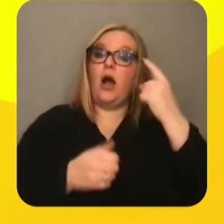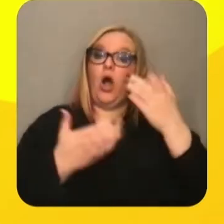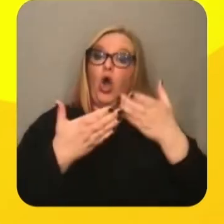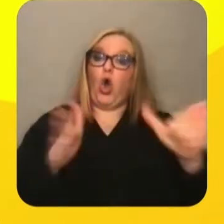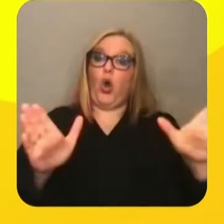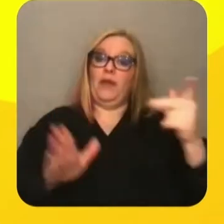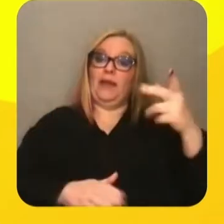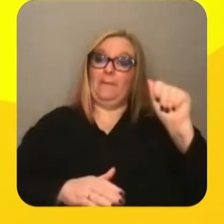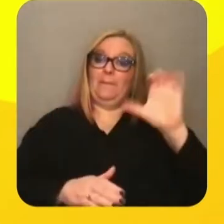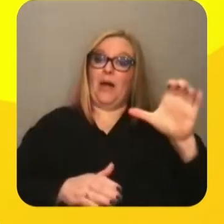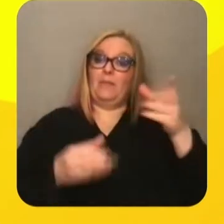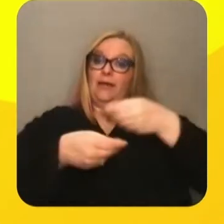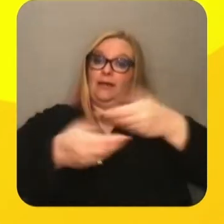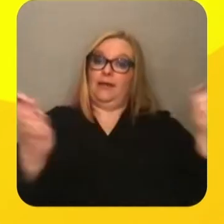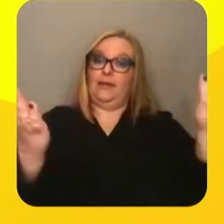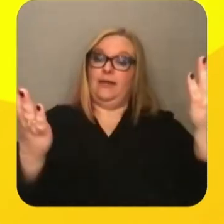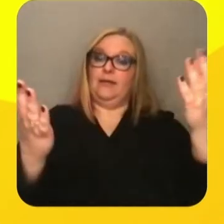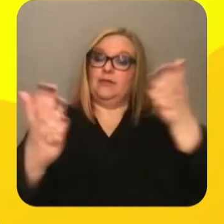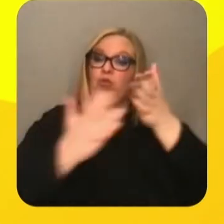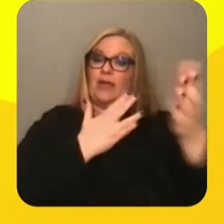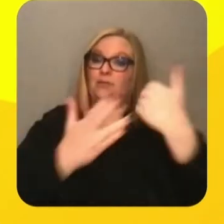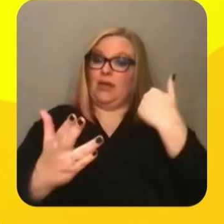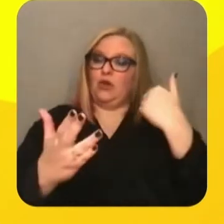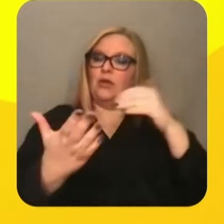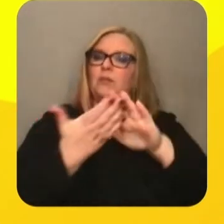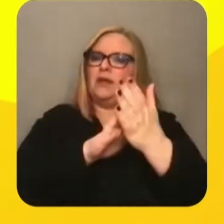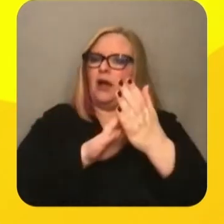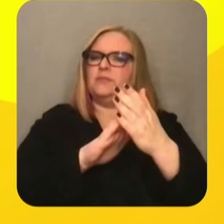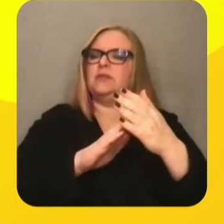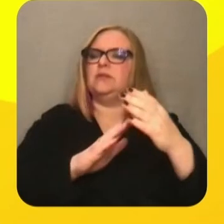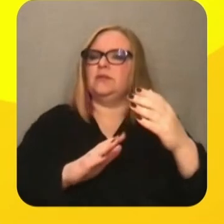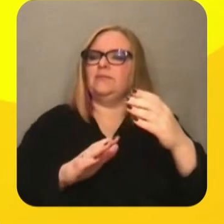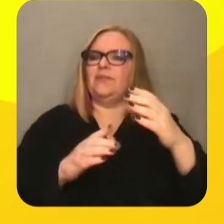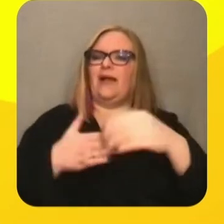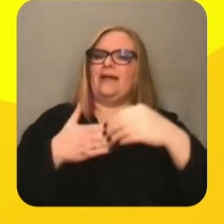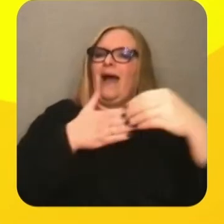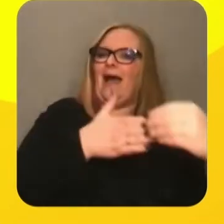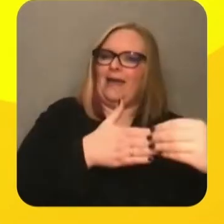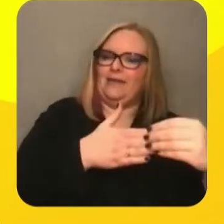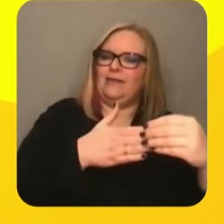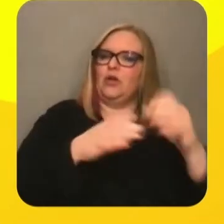and we open to all point, it becomes a North Star. It becomes a way for us to have a way to